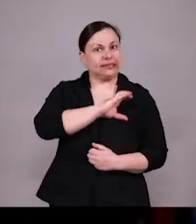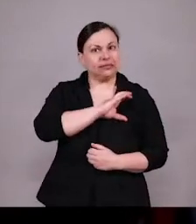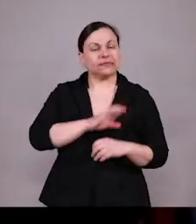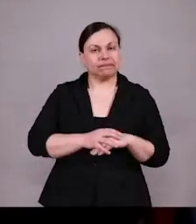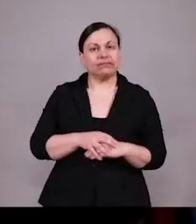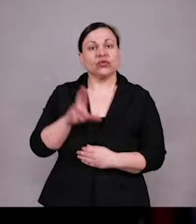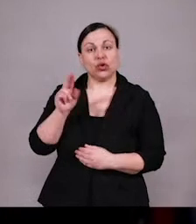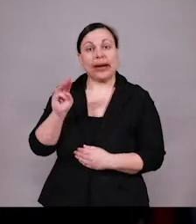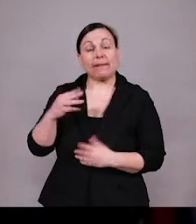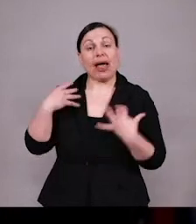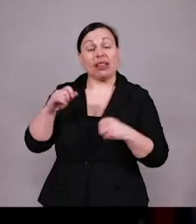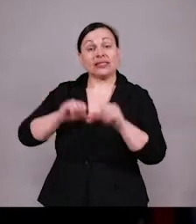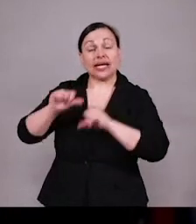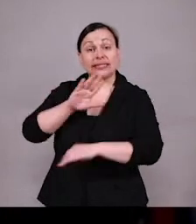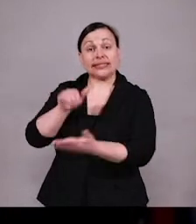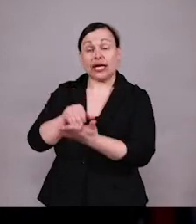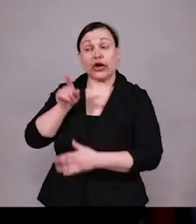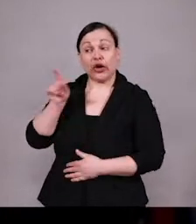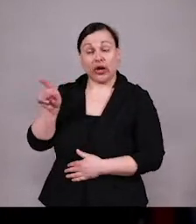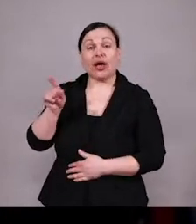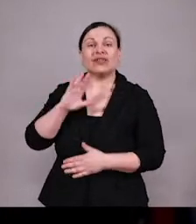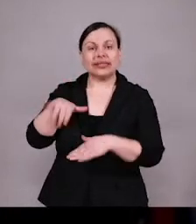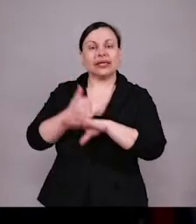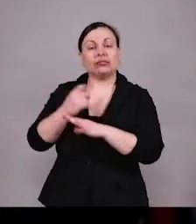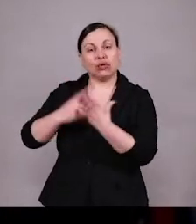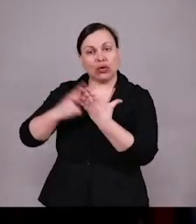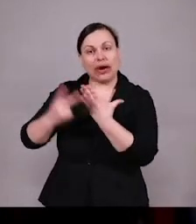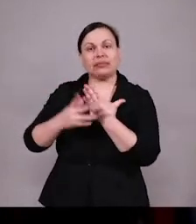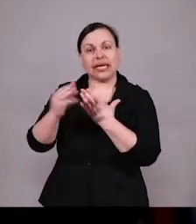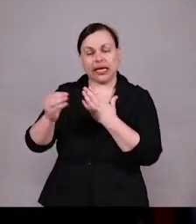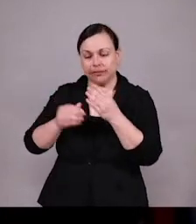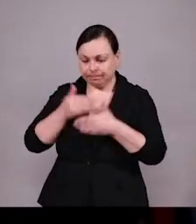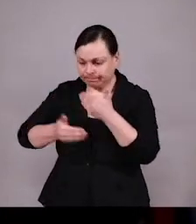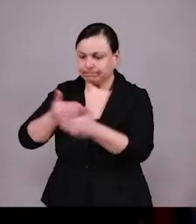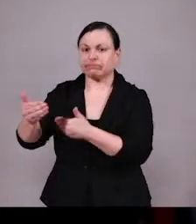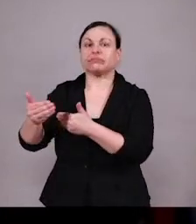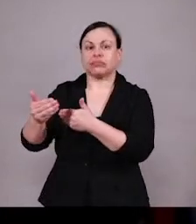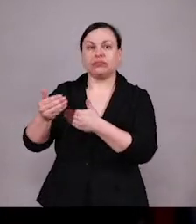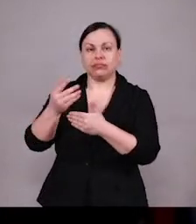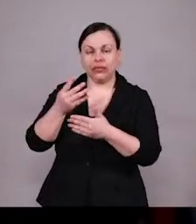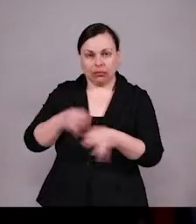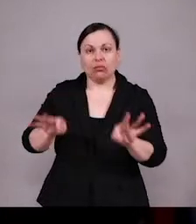UNM Health Sciences Center has developed programs and initiatives central to increasing health